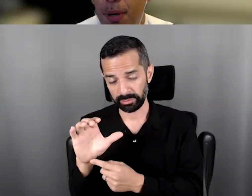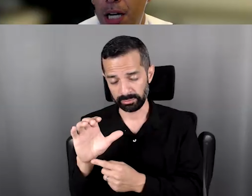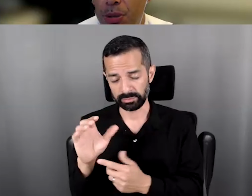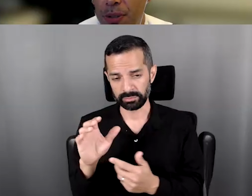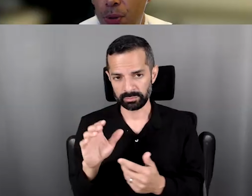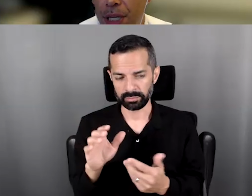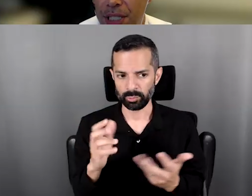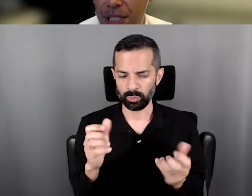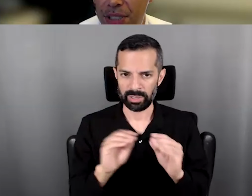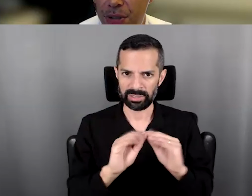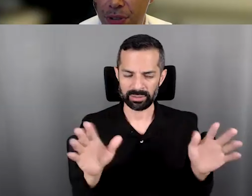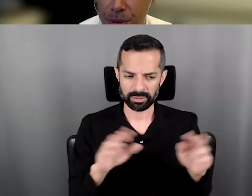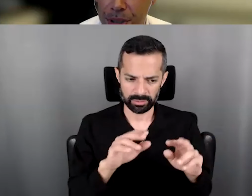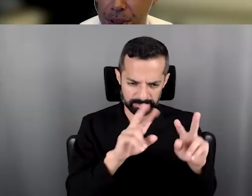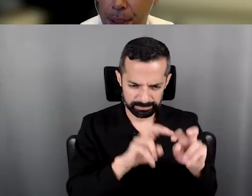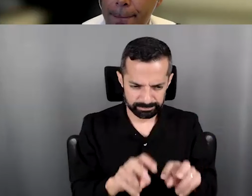As best possible with organizational resources.